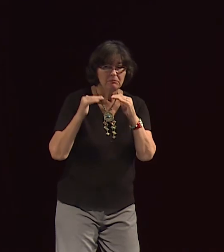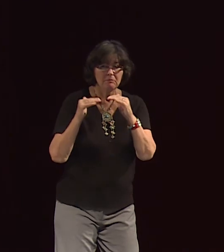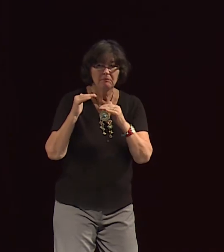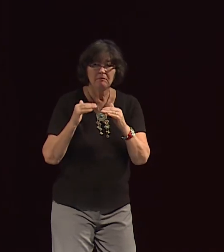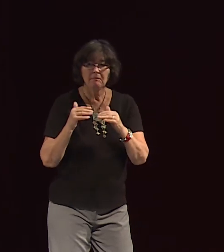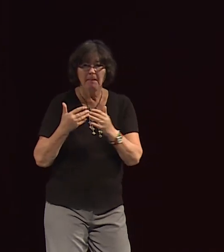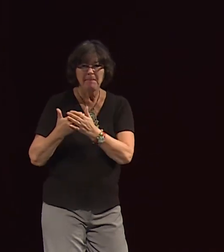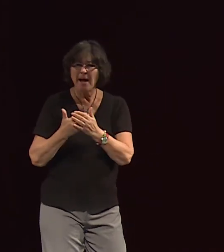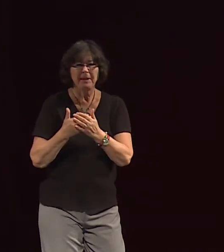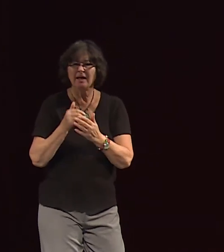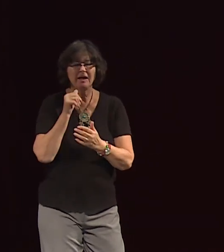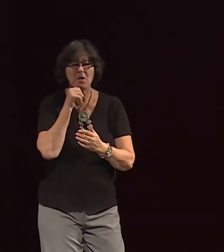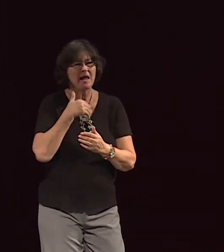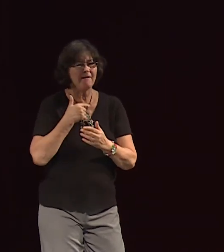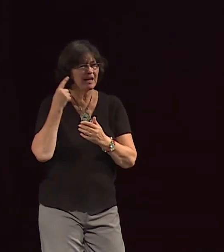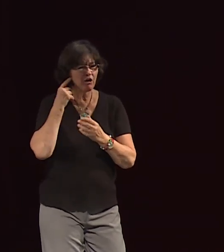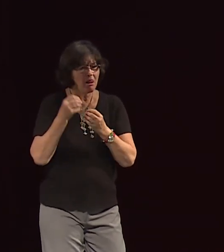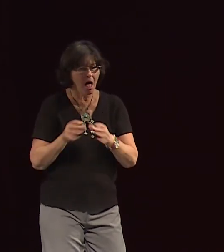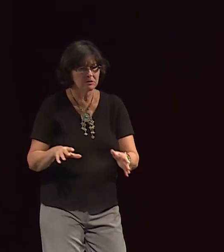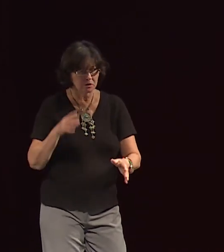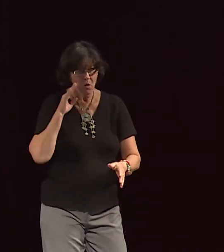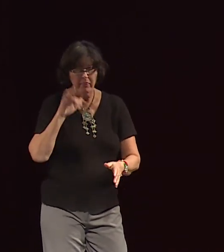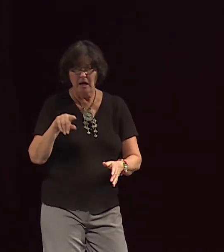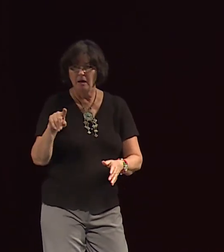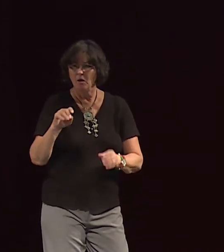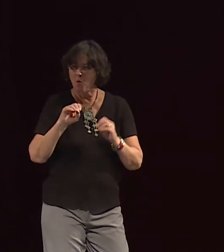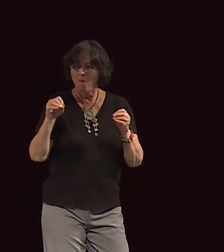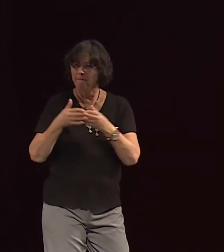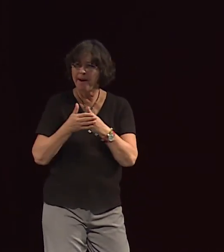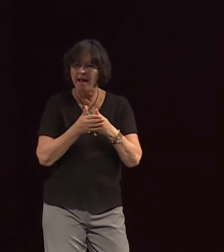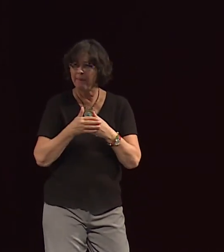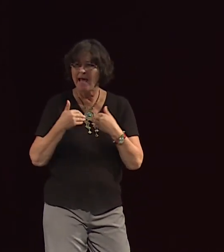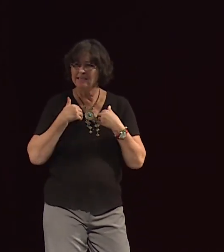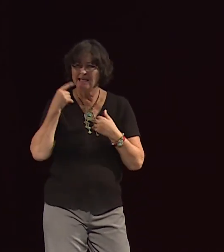for babies who are born. Um...